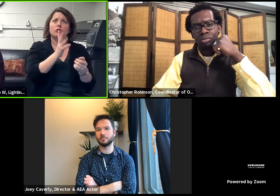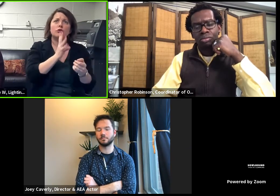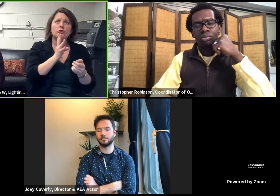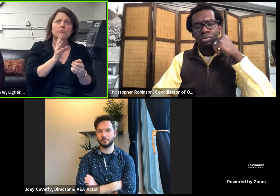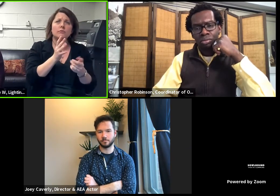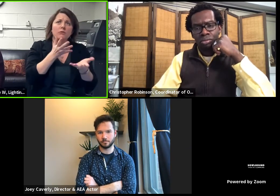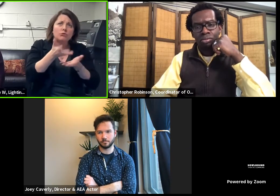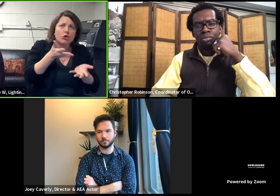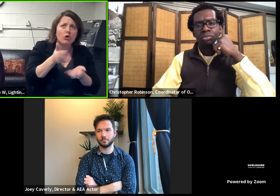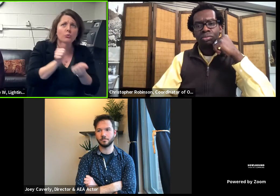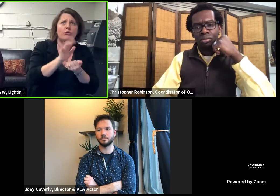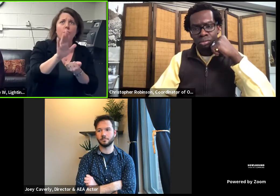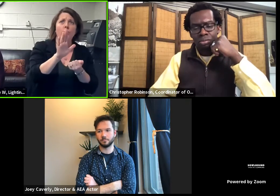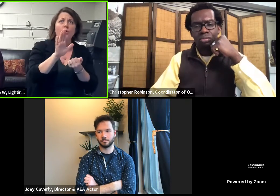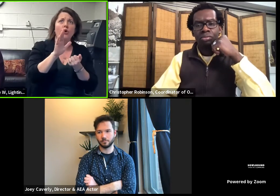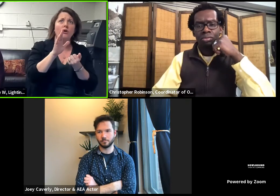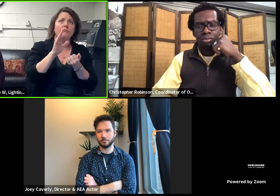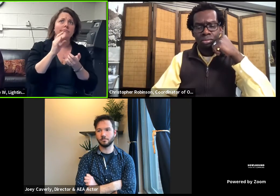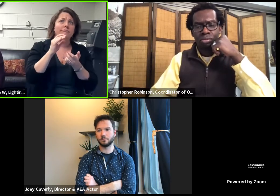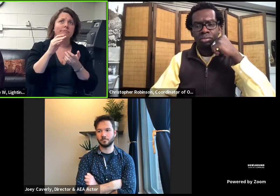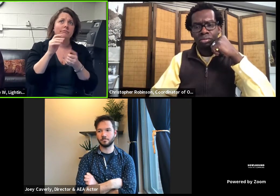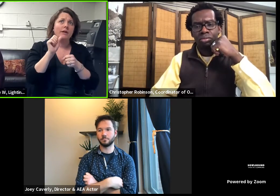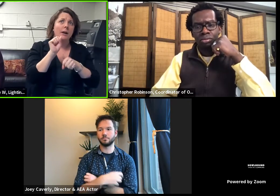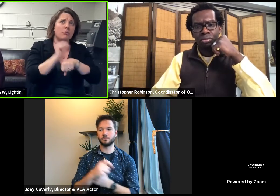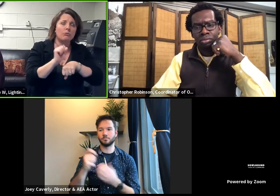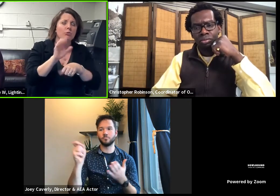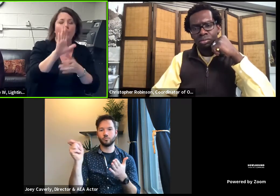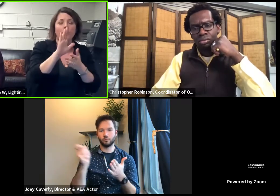Find solutions and talk with your contractors--